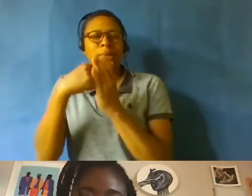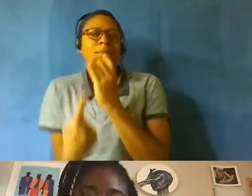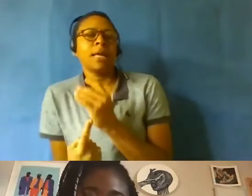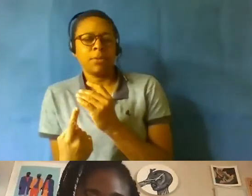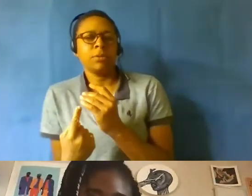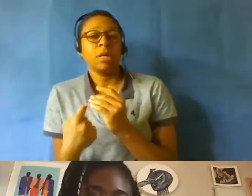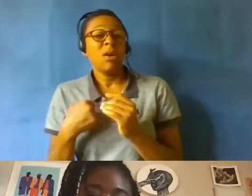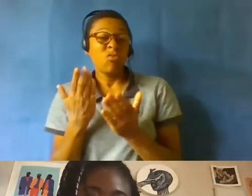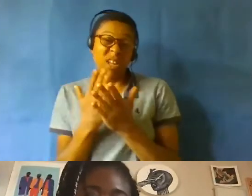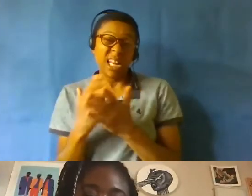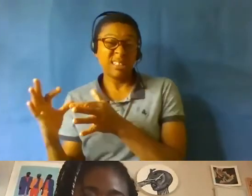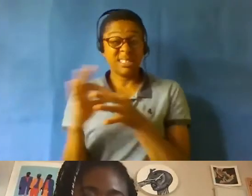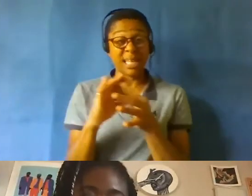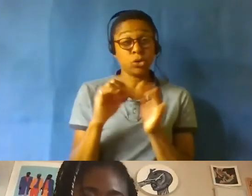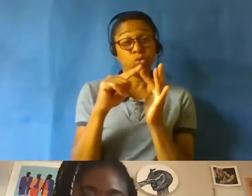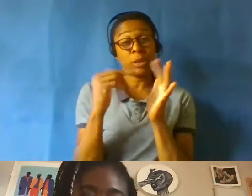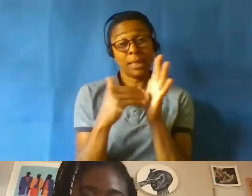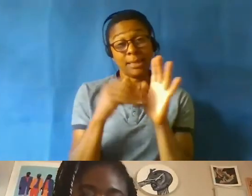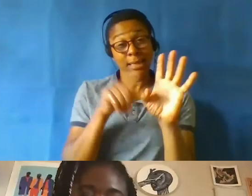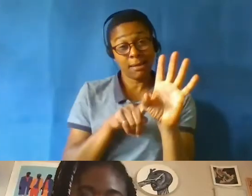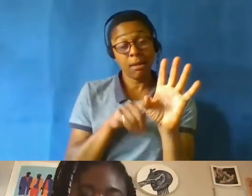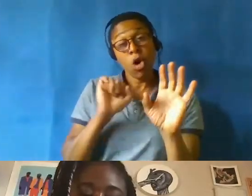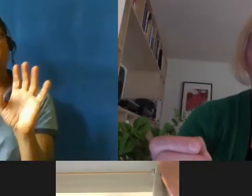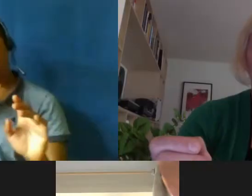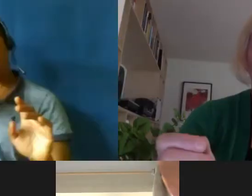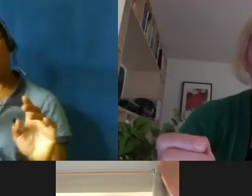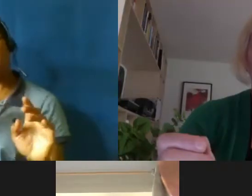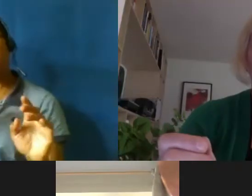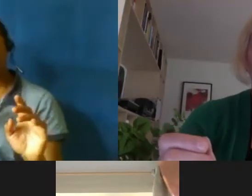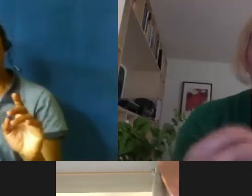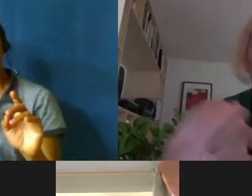that anything that sort of sets like sight of that they they can't really